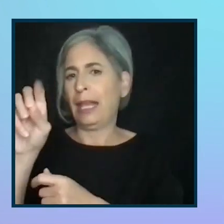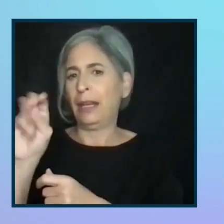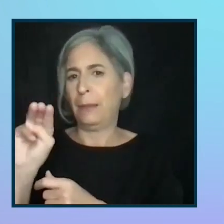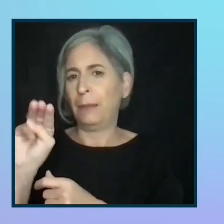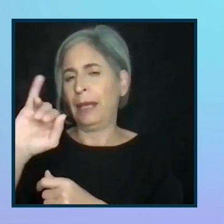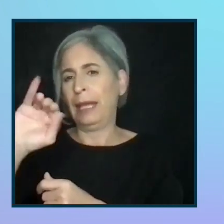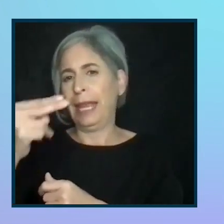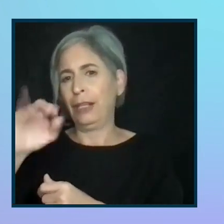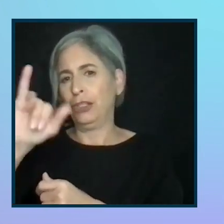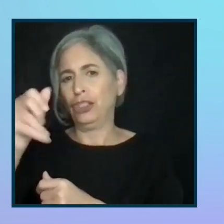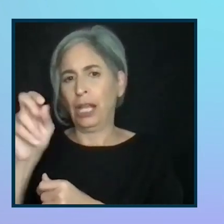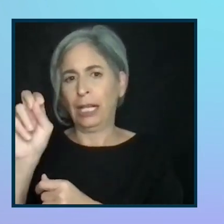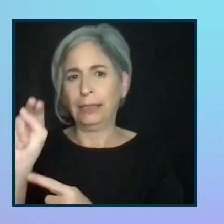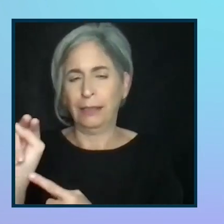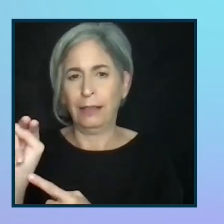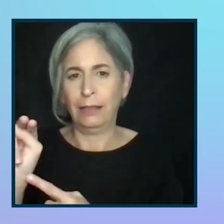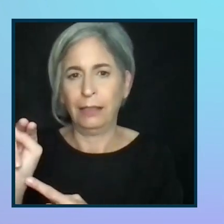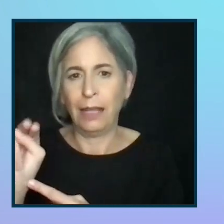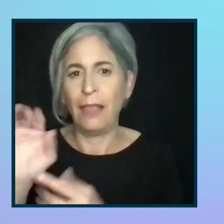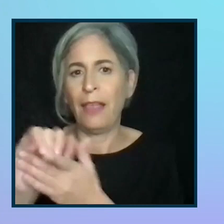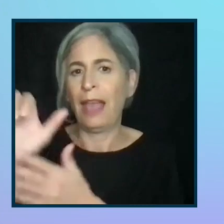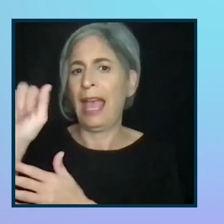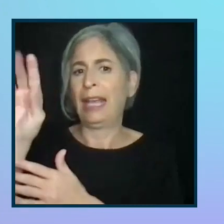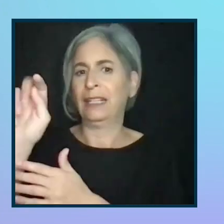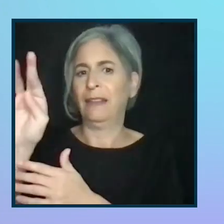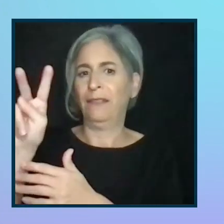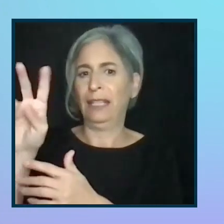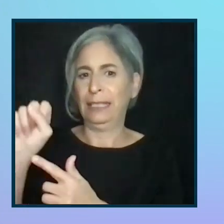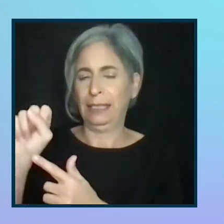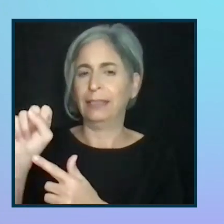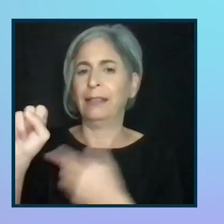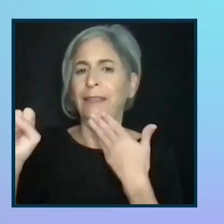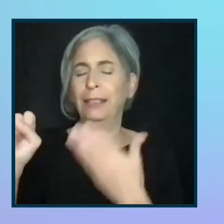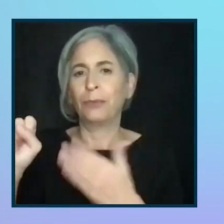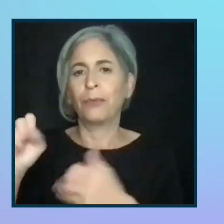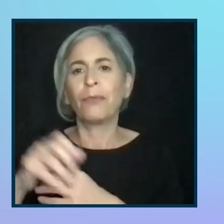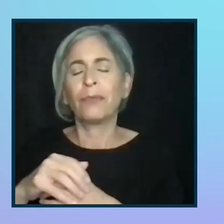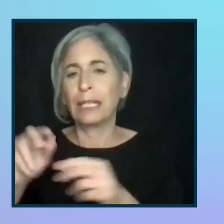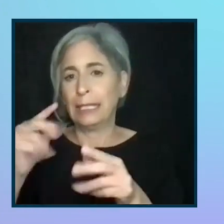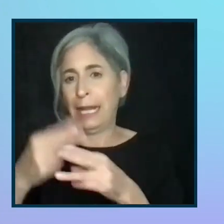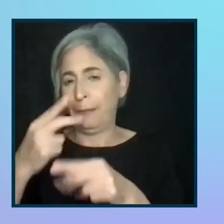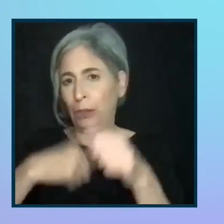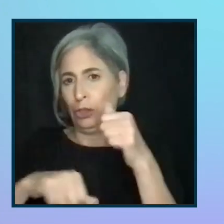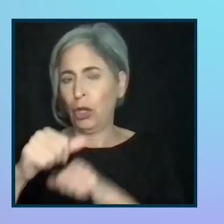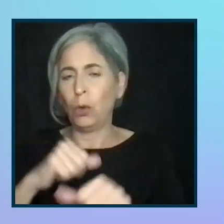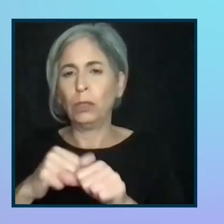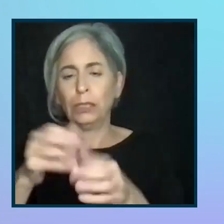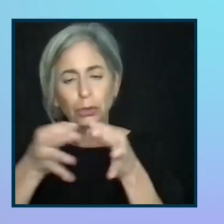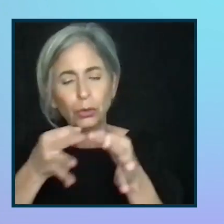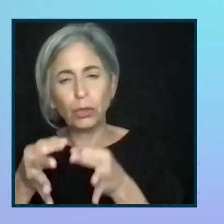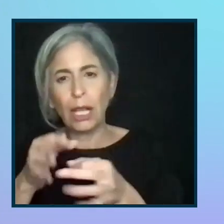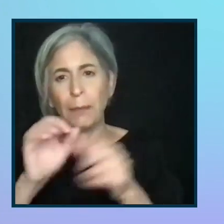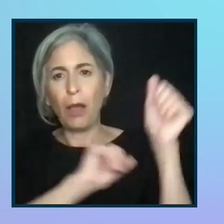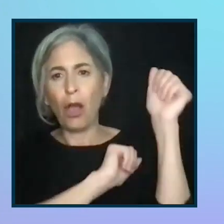and he wrote this tweet that has stuck with me for the longest time. And in it, what he describes is something called author-less problems.